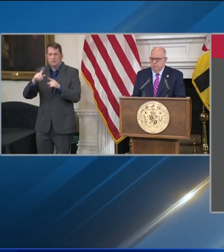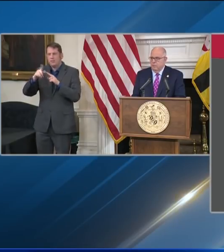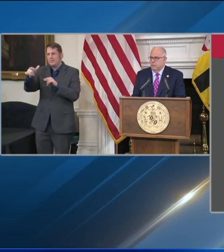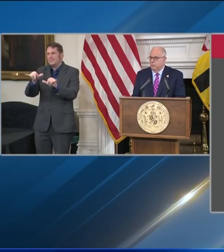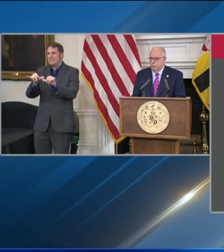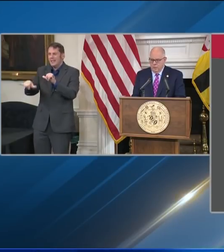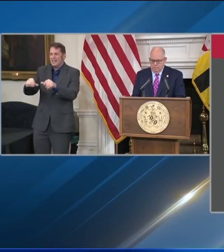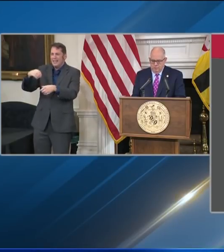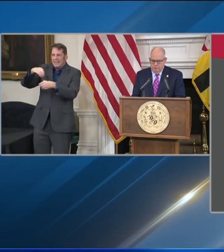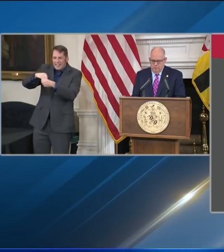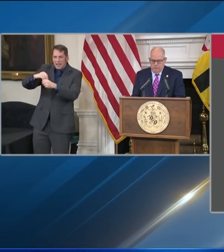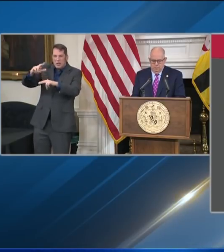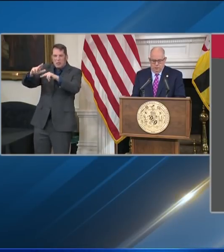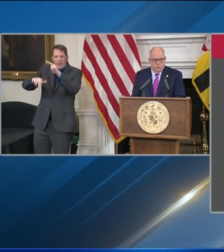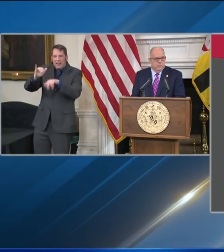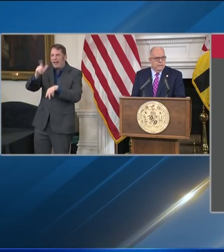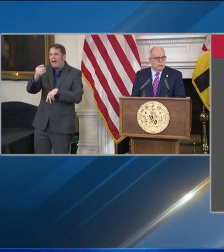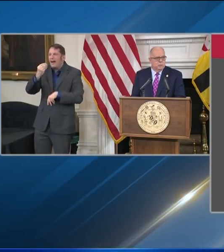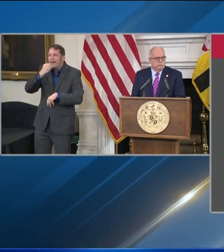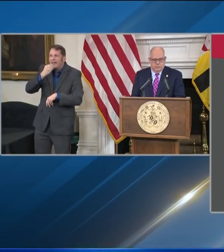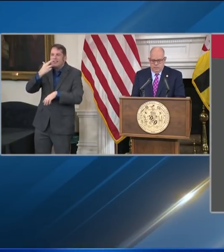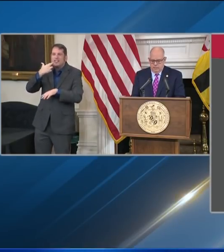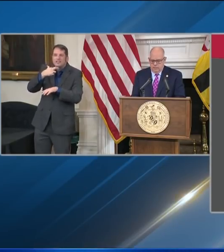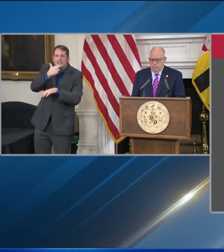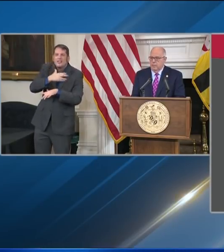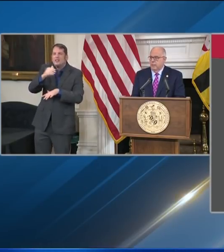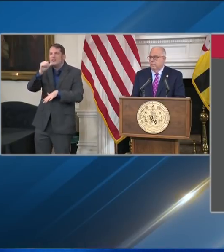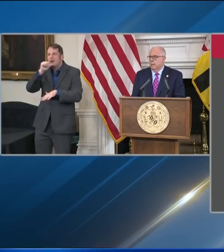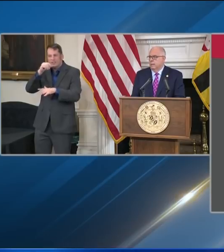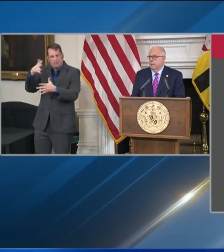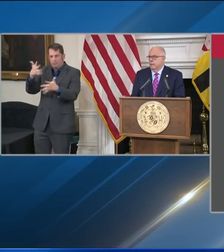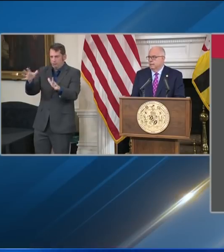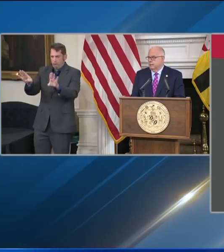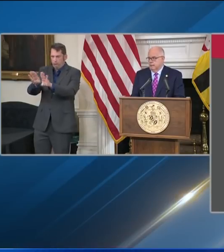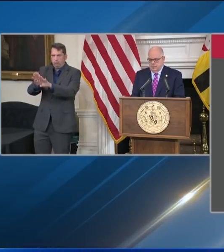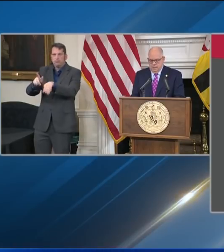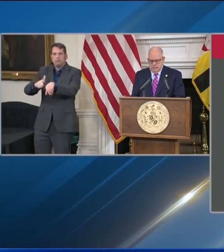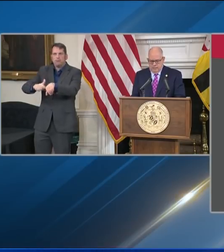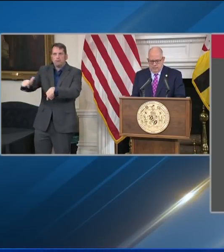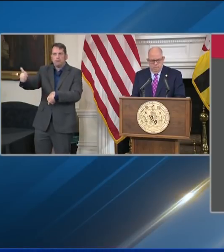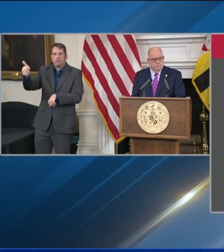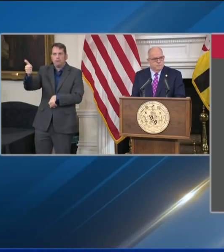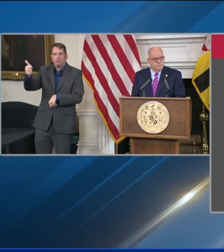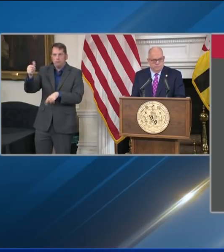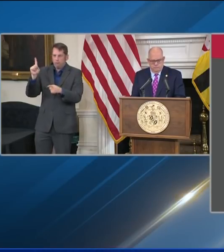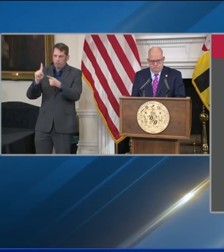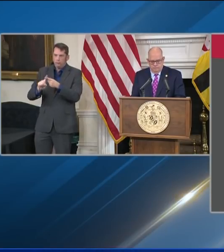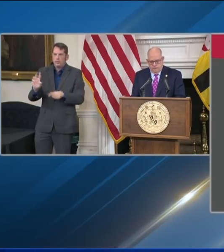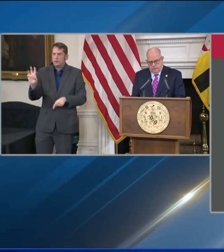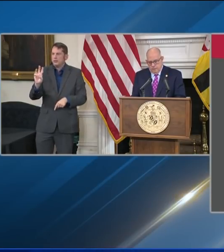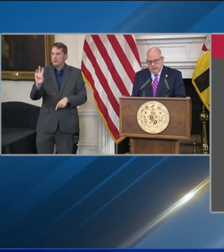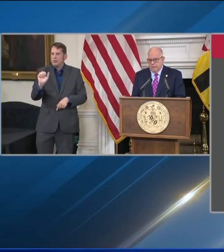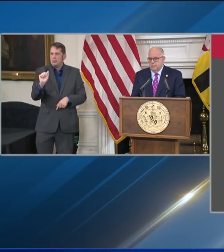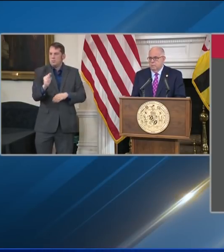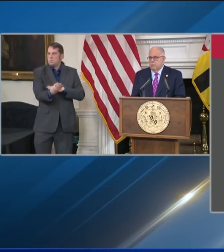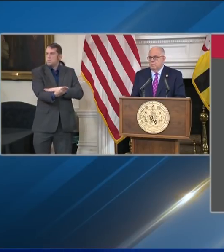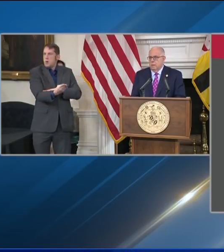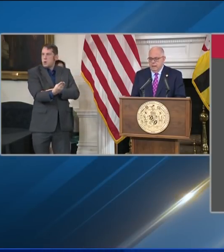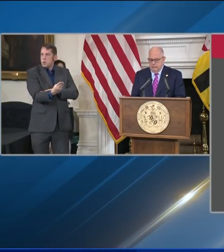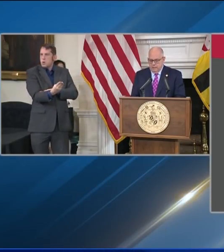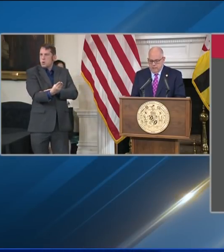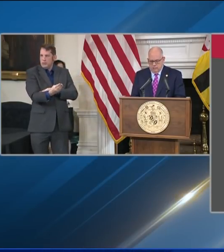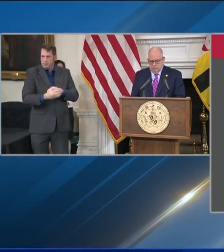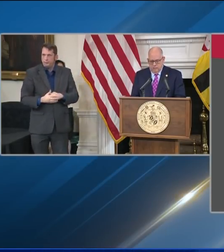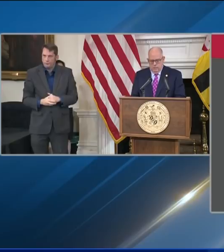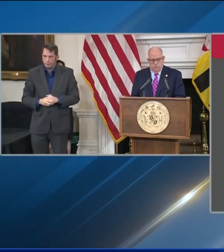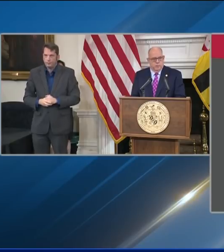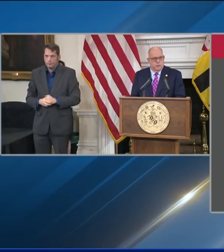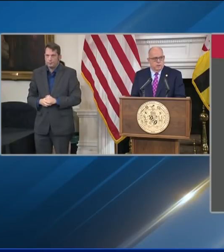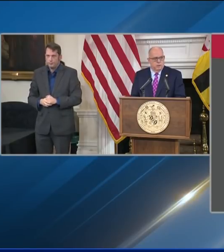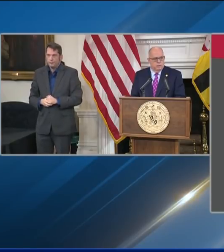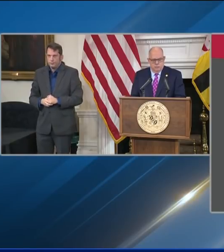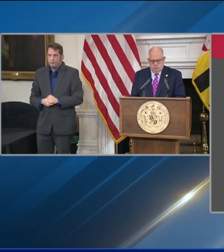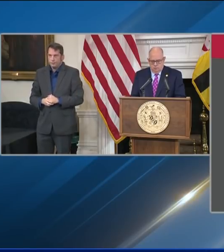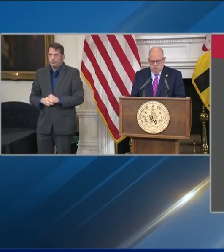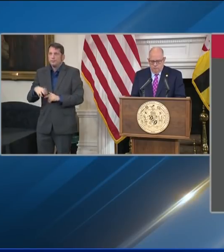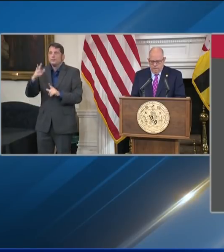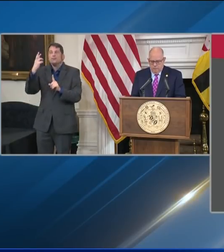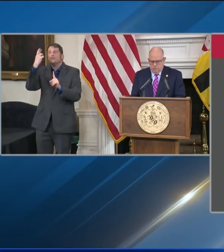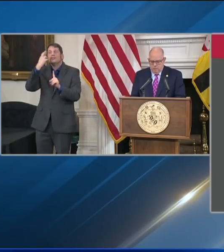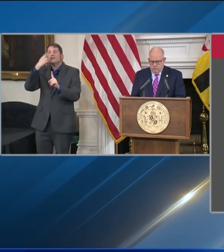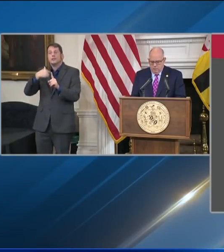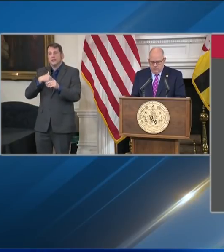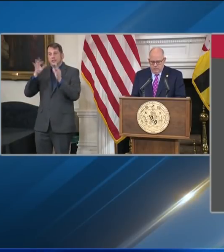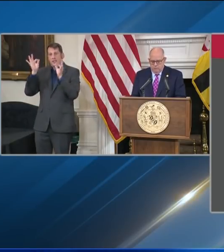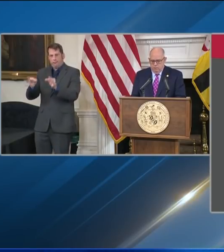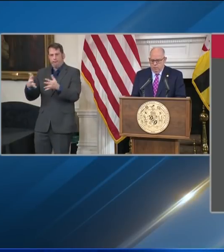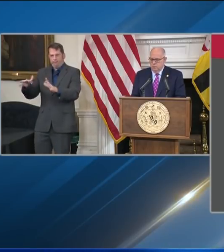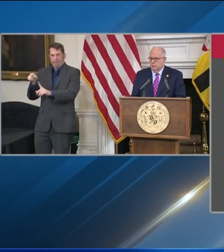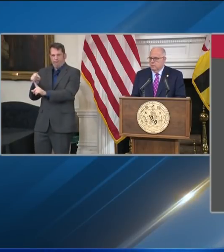BUT IN PERSON DINE IN OPERATIONS AT BARS AND RESTAURANTS AND ENTERTAINMENT VENUES WILL NOT BE PERMITTED BETWEEN THE HOURS OF 10:00 O’CLOCK AND 6 O’CLOCK A.M.